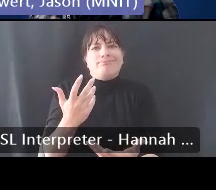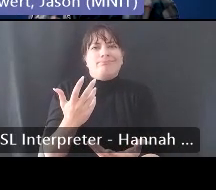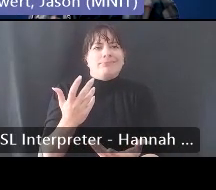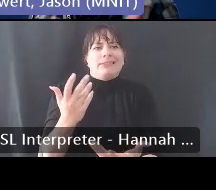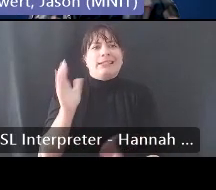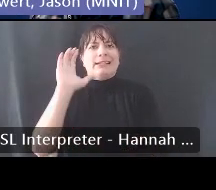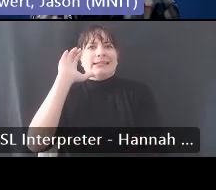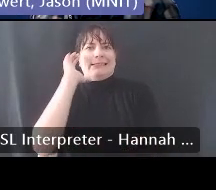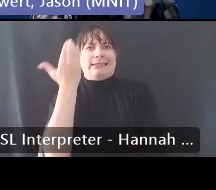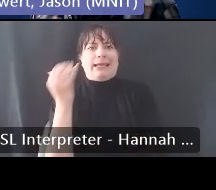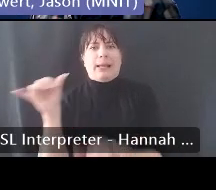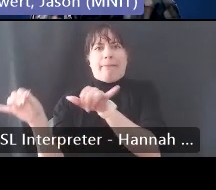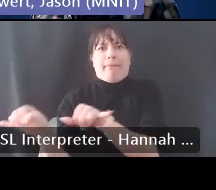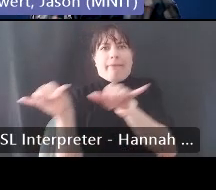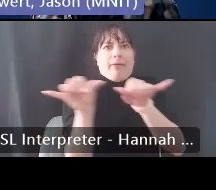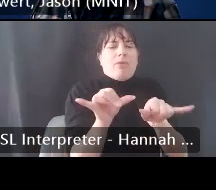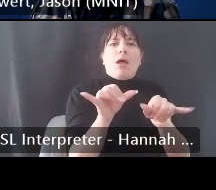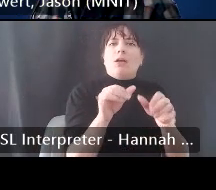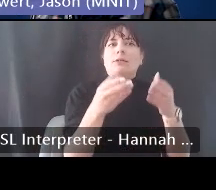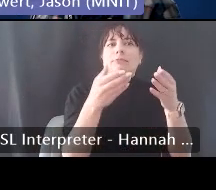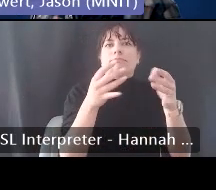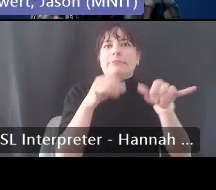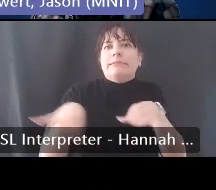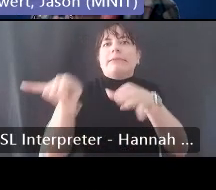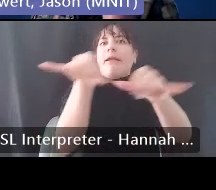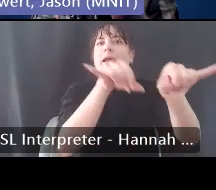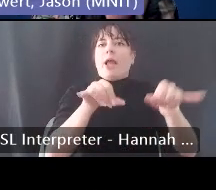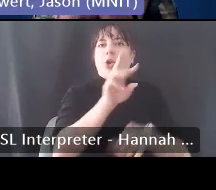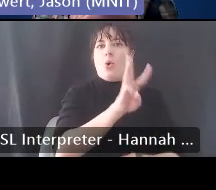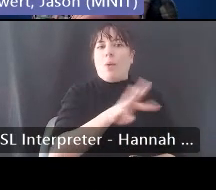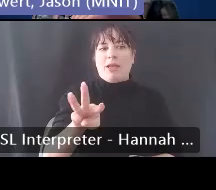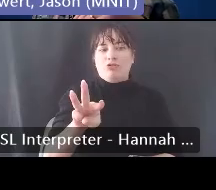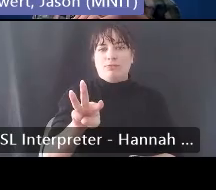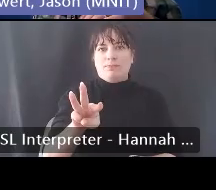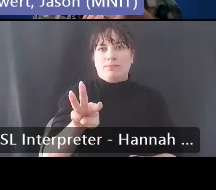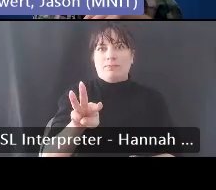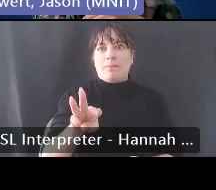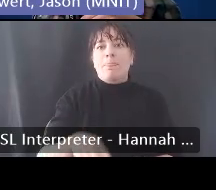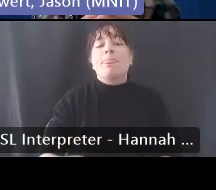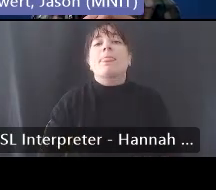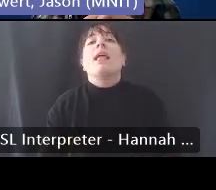It's actually going left to right, instead of top to bottom.